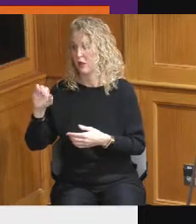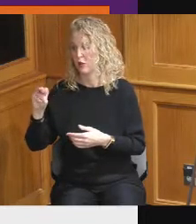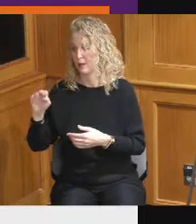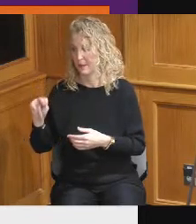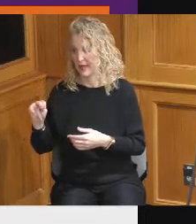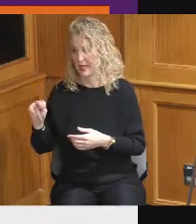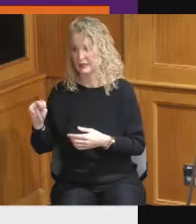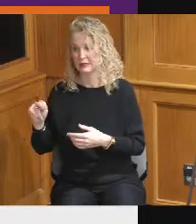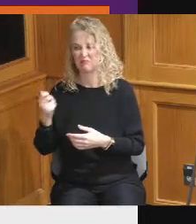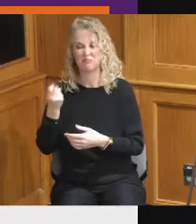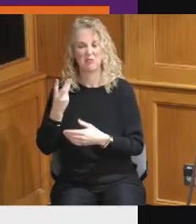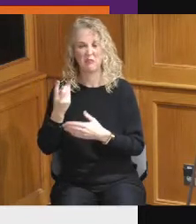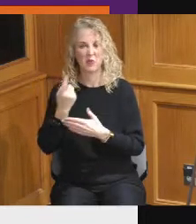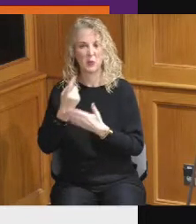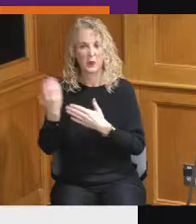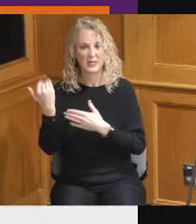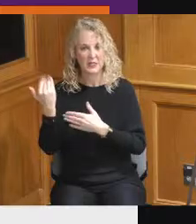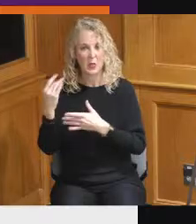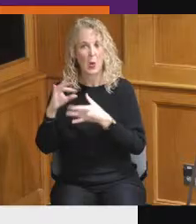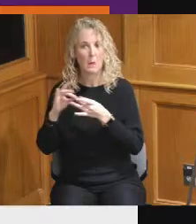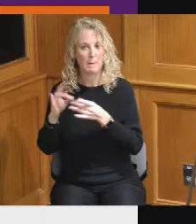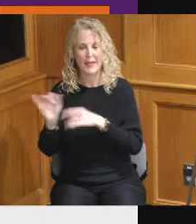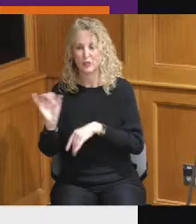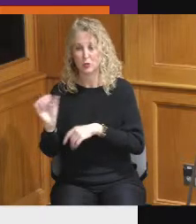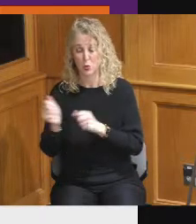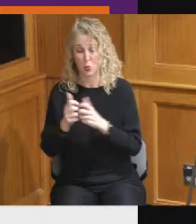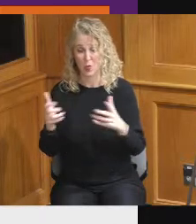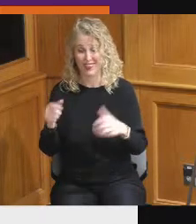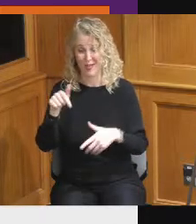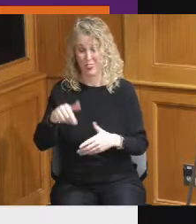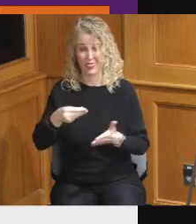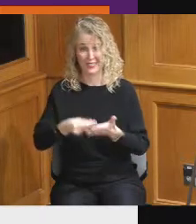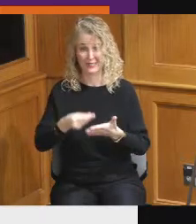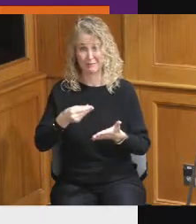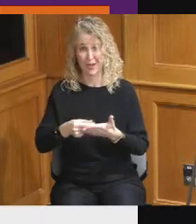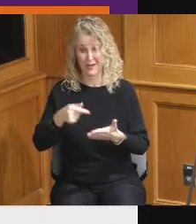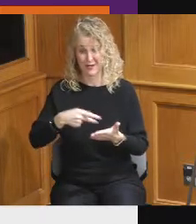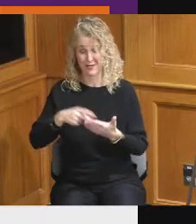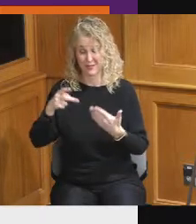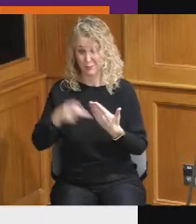a few weeks ago again saying these this is this this program this funding by the county and the